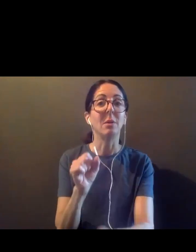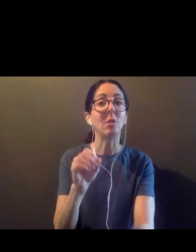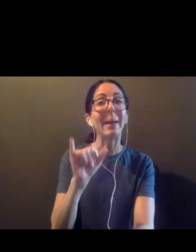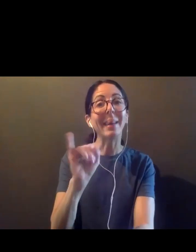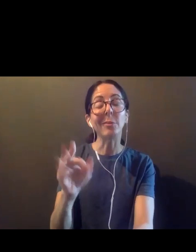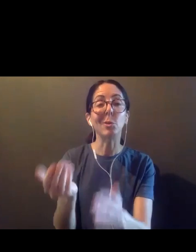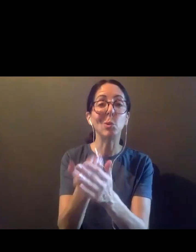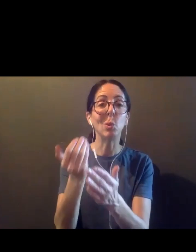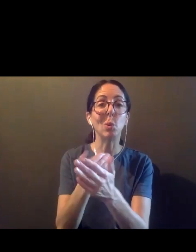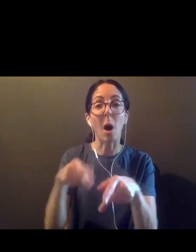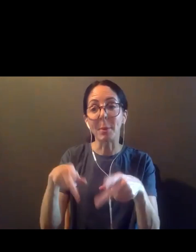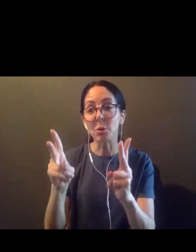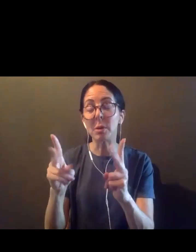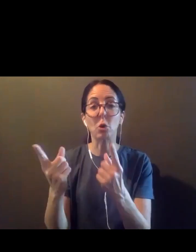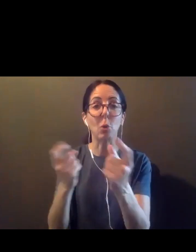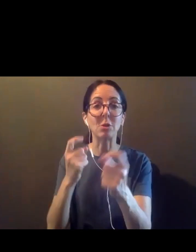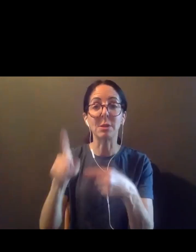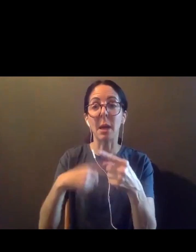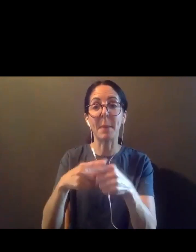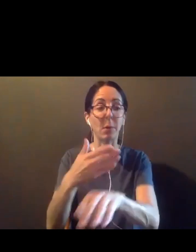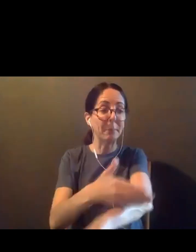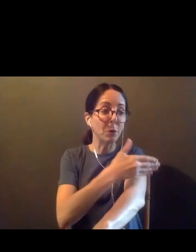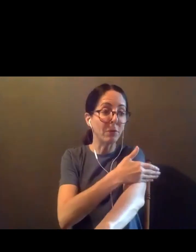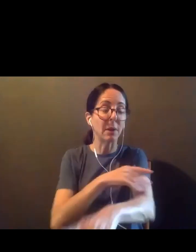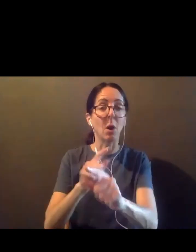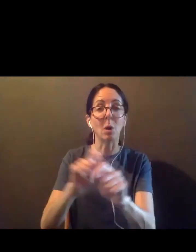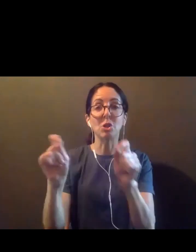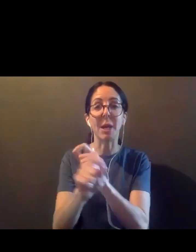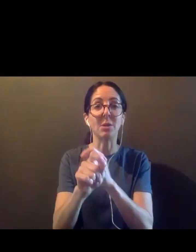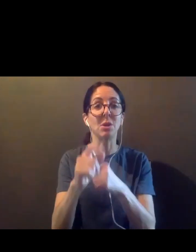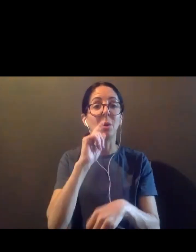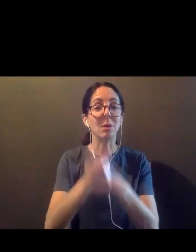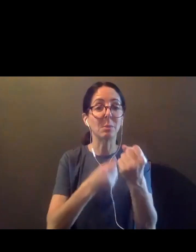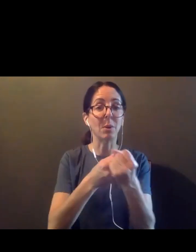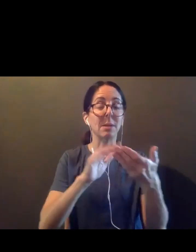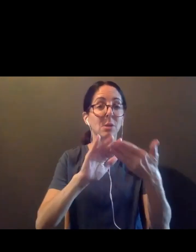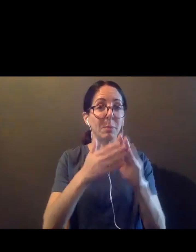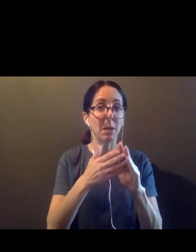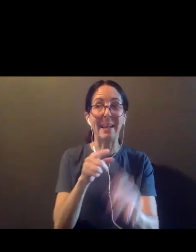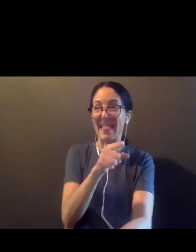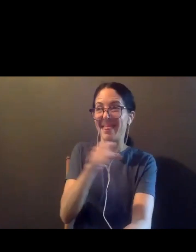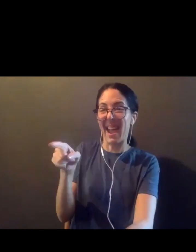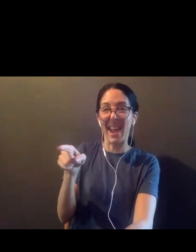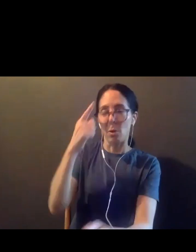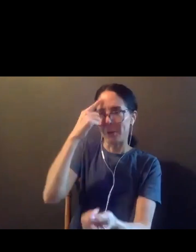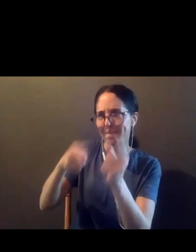for change and improvement in serving your community, you collaborate to resist, to manage